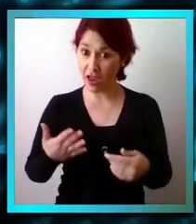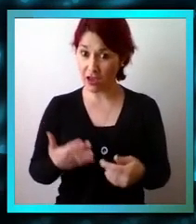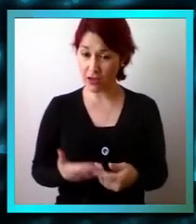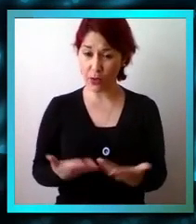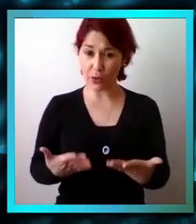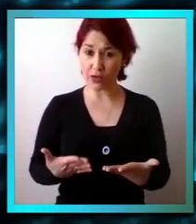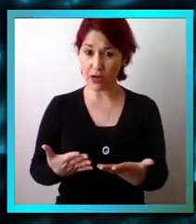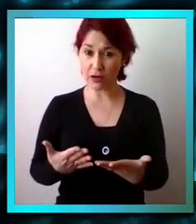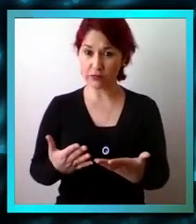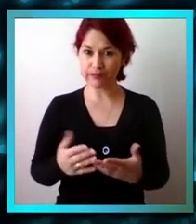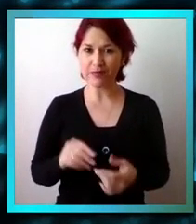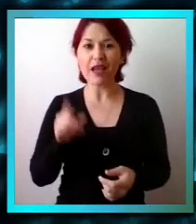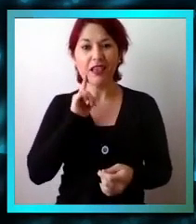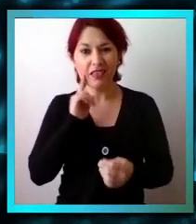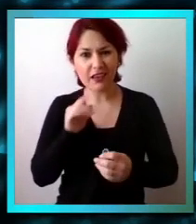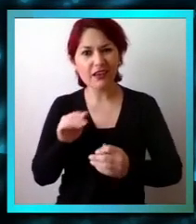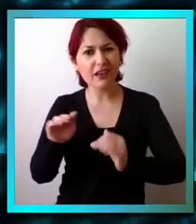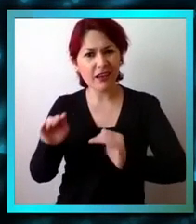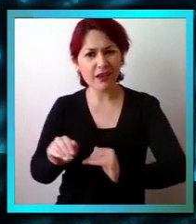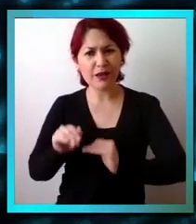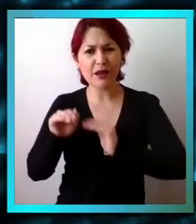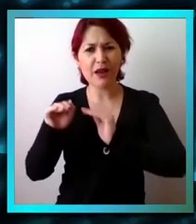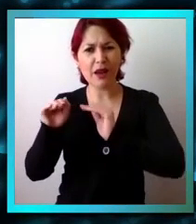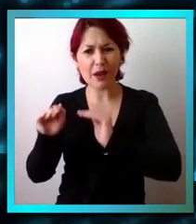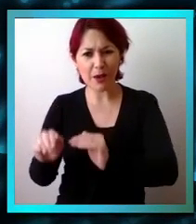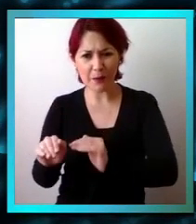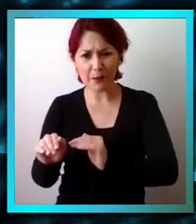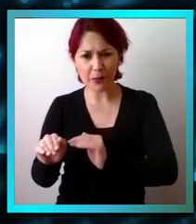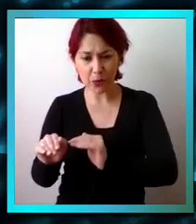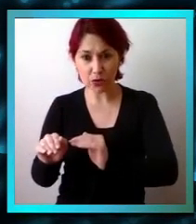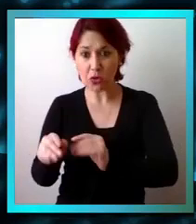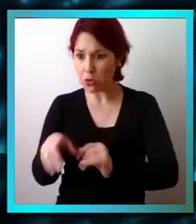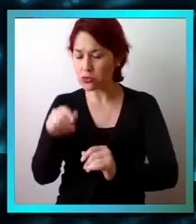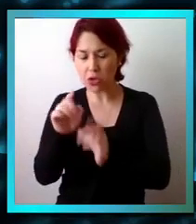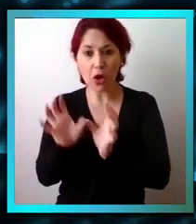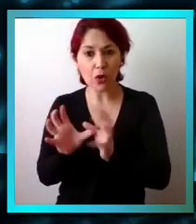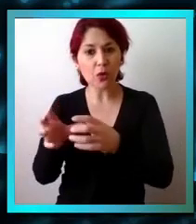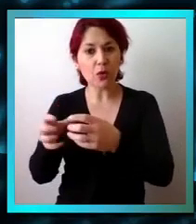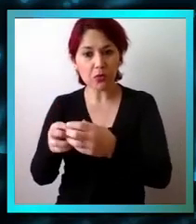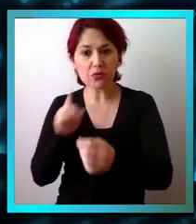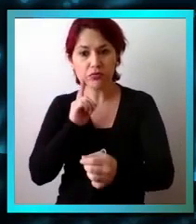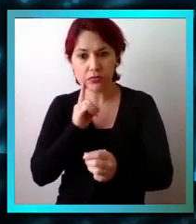so they developed by different governments to spy on the victims uh and about 10 15